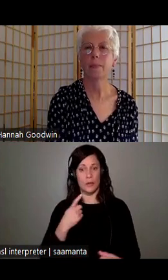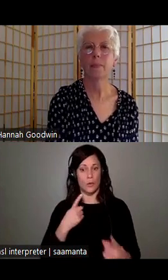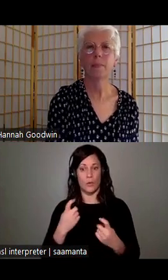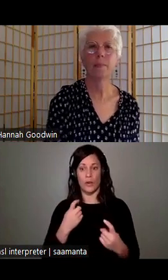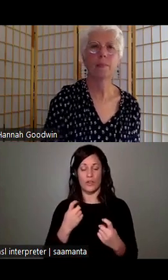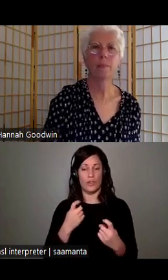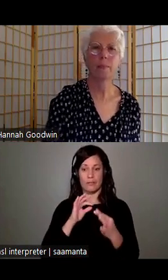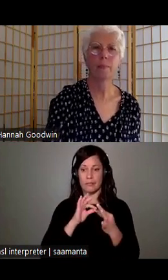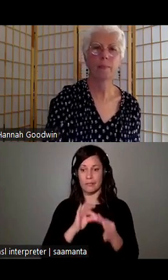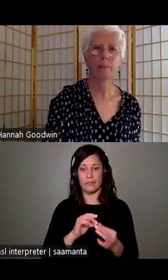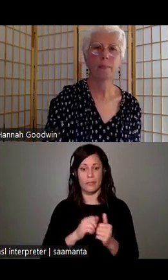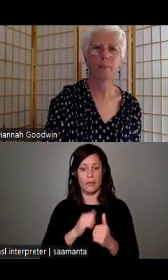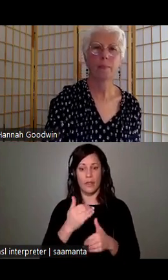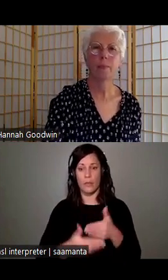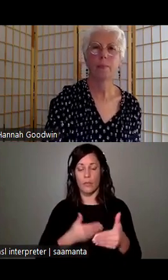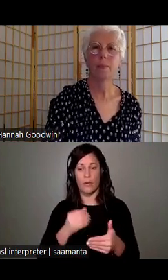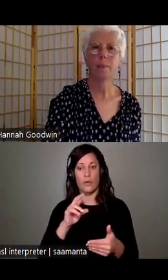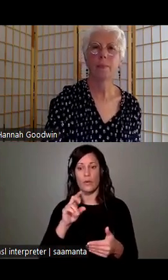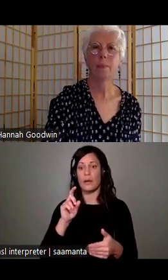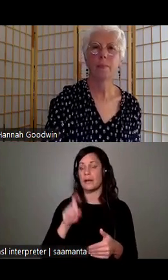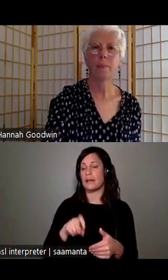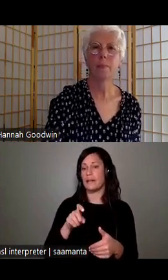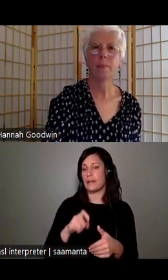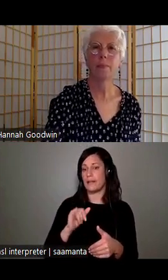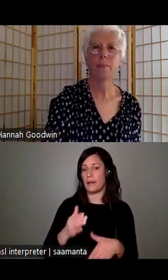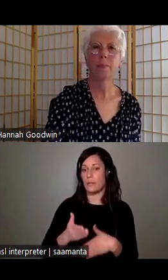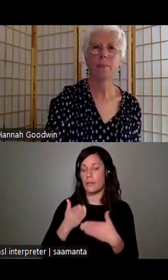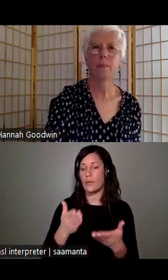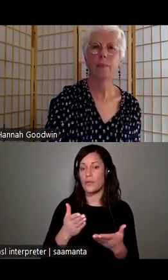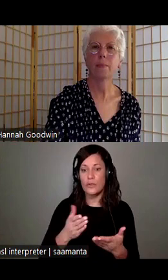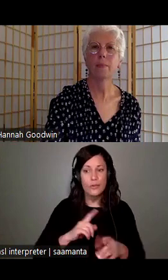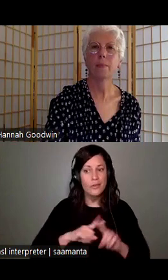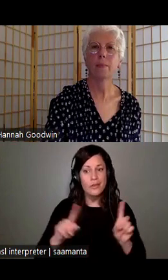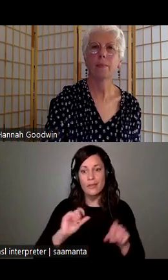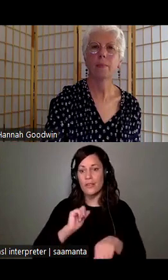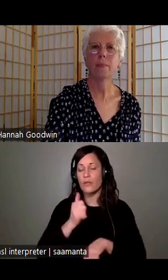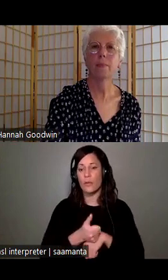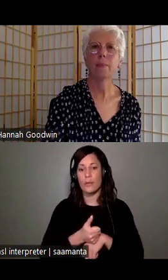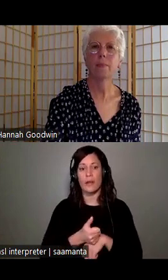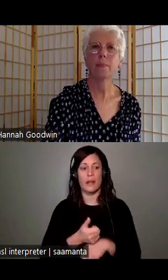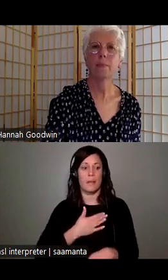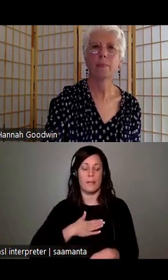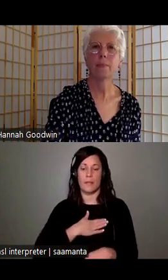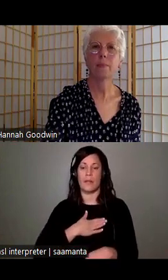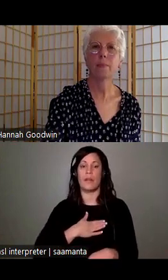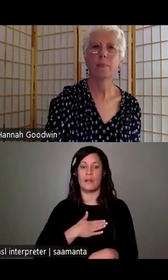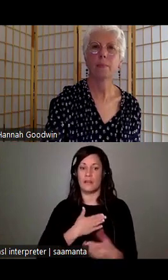about the process or if you needed the proposal form in a different format, please do not hesitate